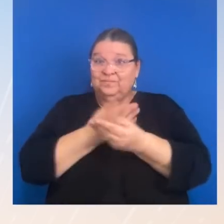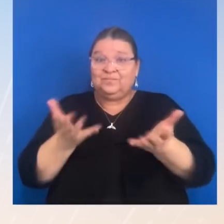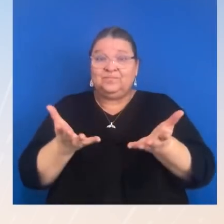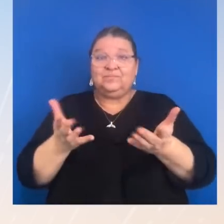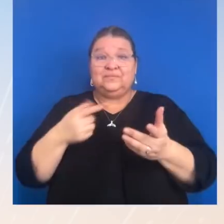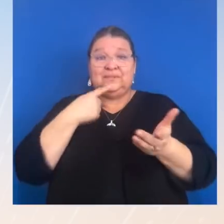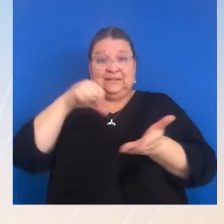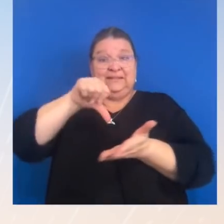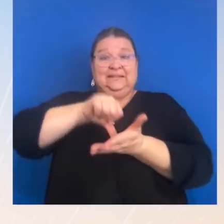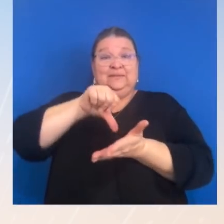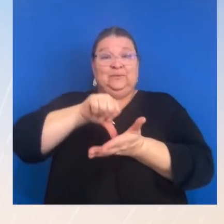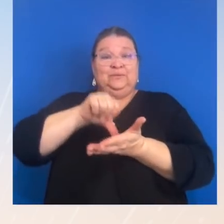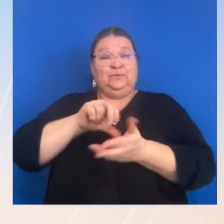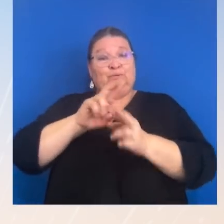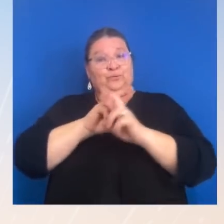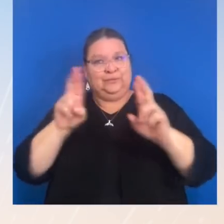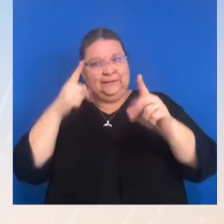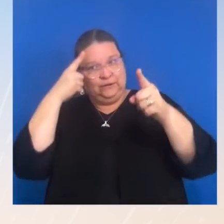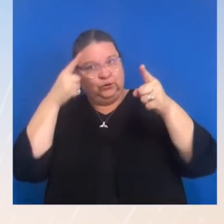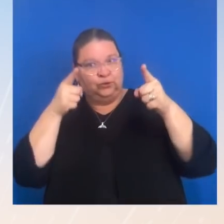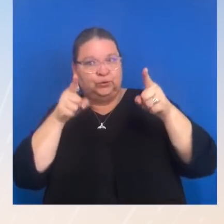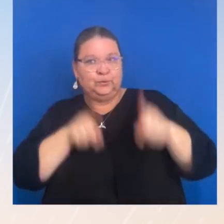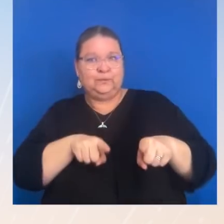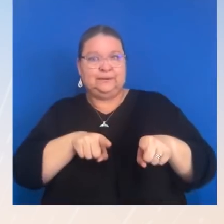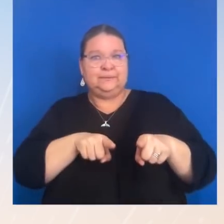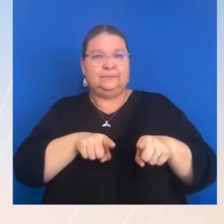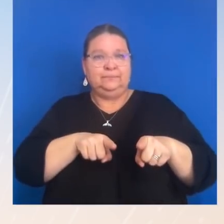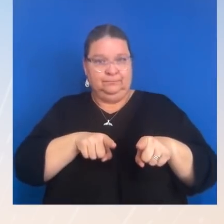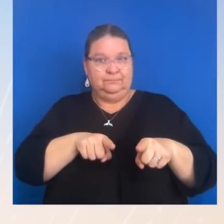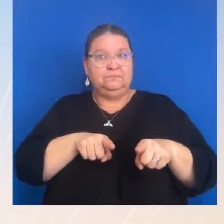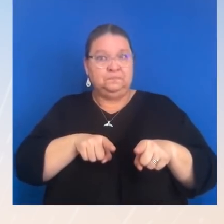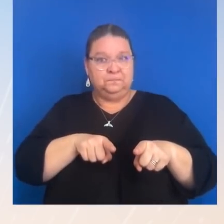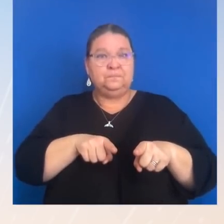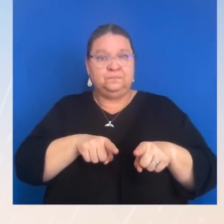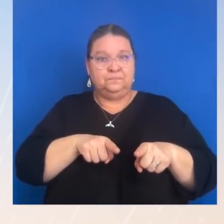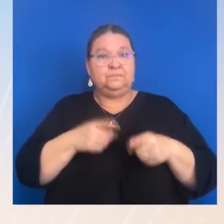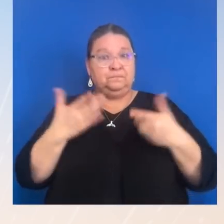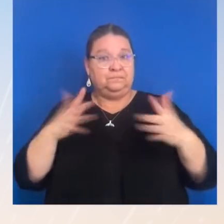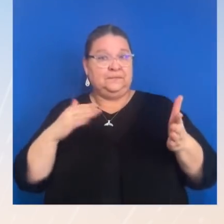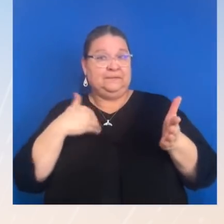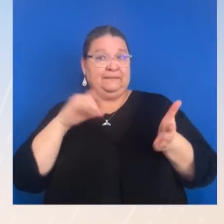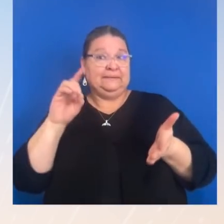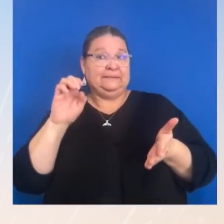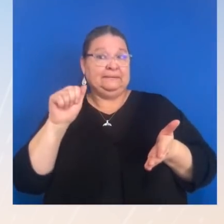Ms. Psaki: Well, our view is that we are close. We have been close for some time now, and we also --